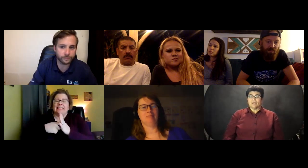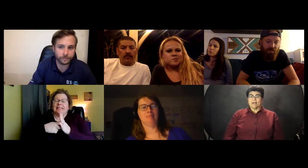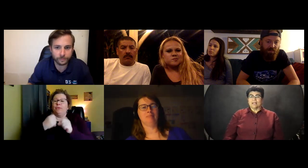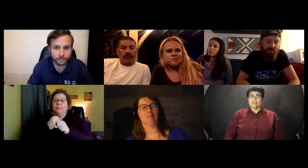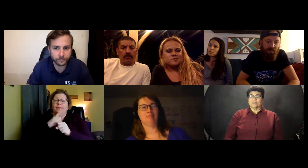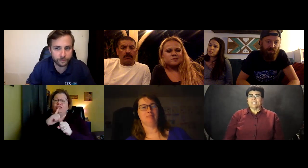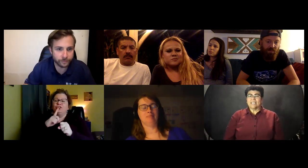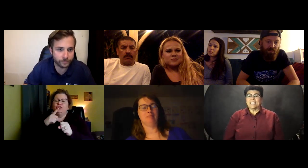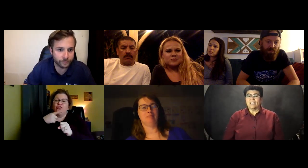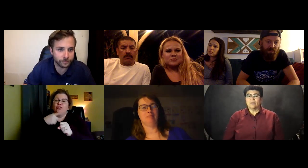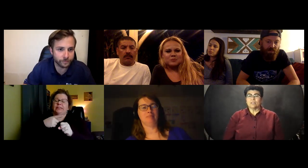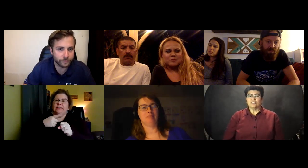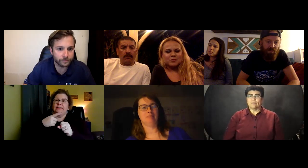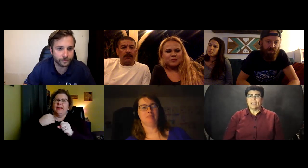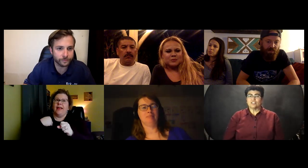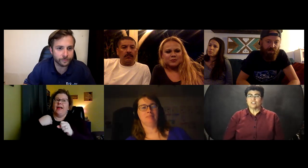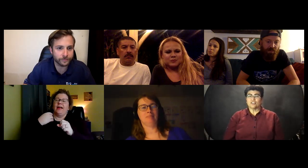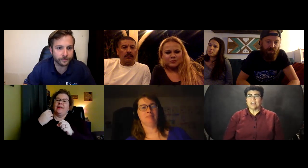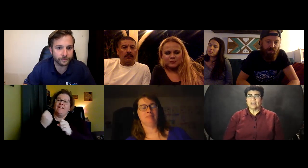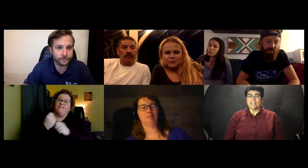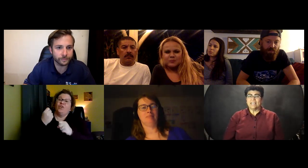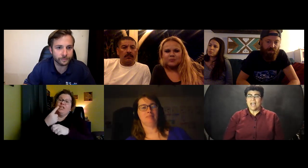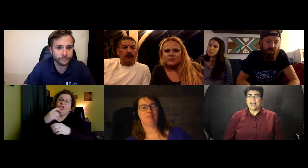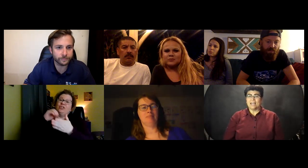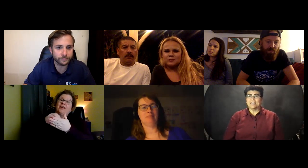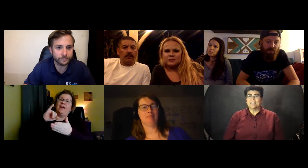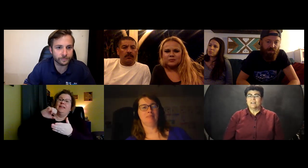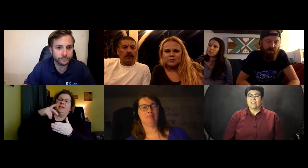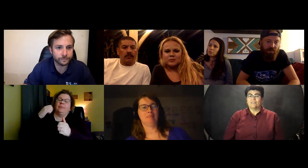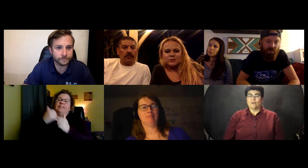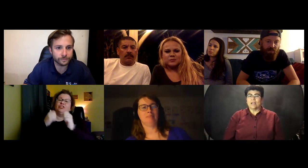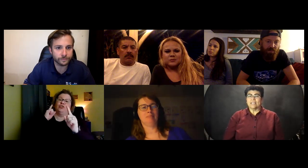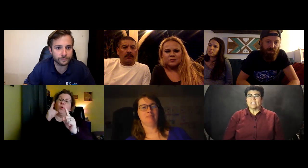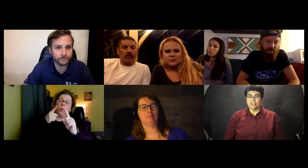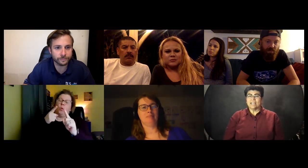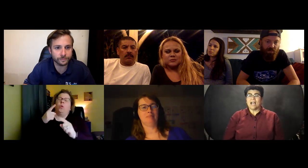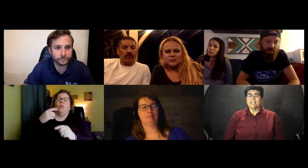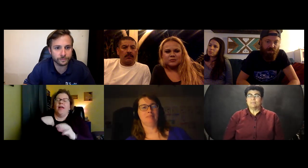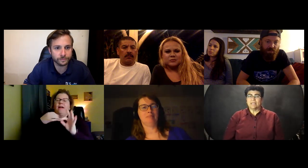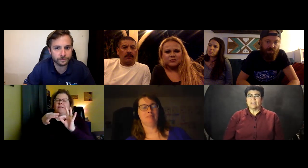but the key was to make sure that he